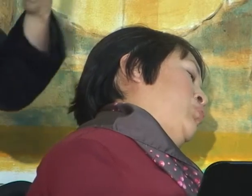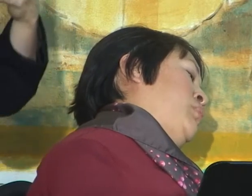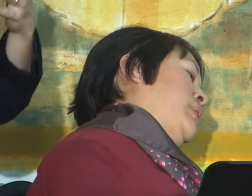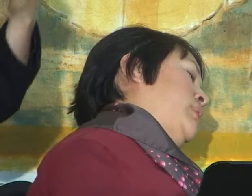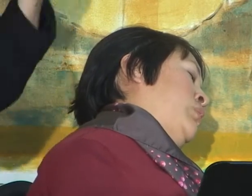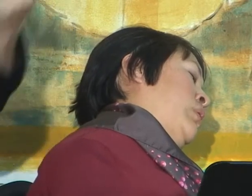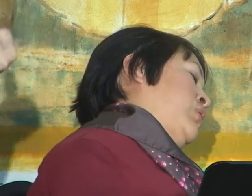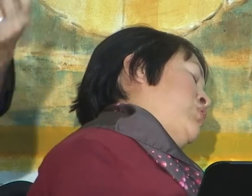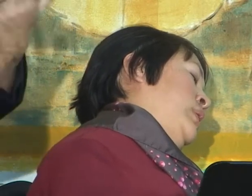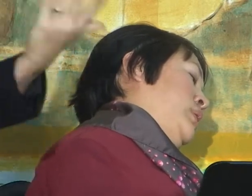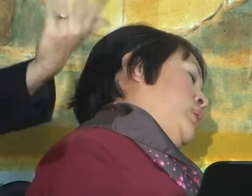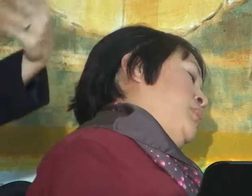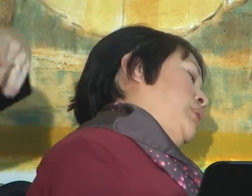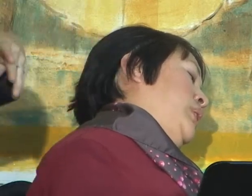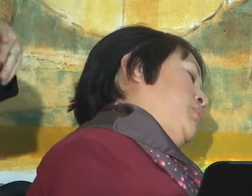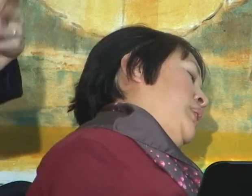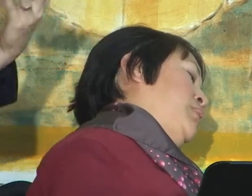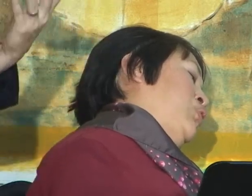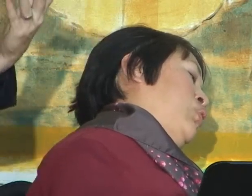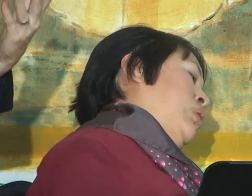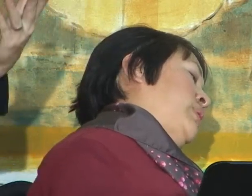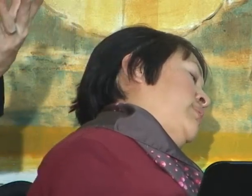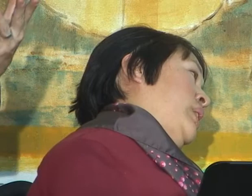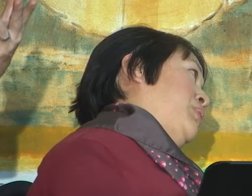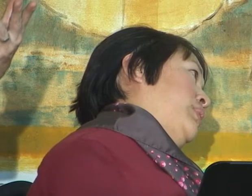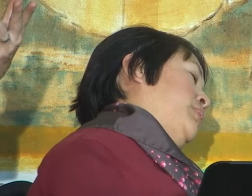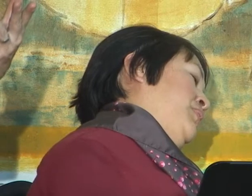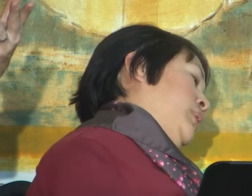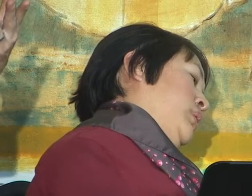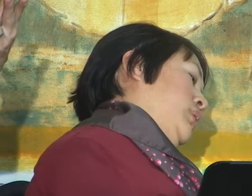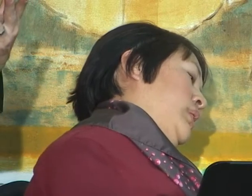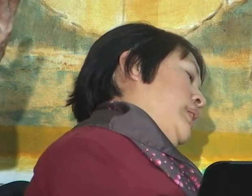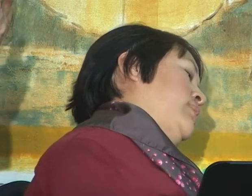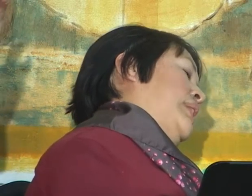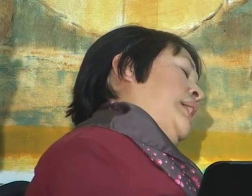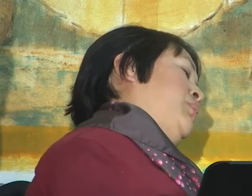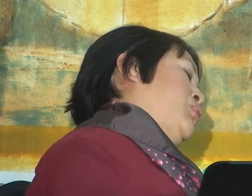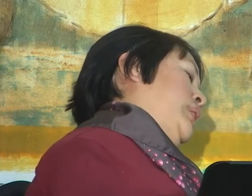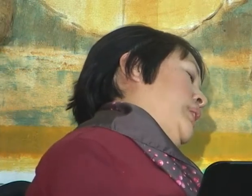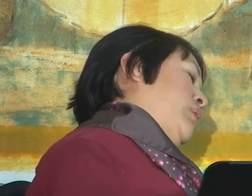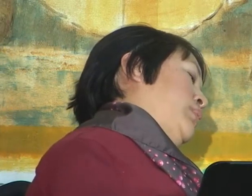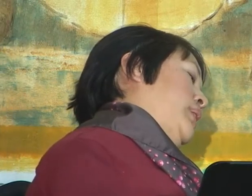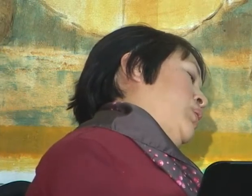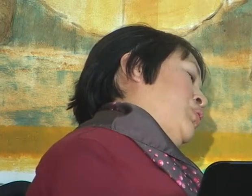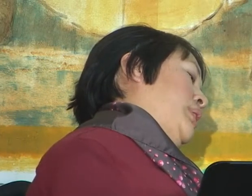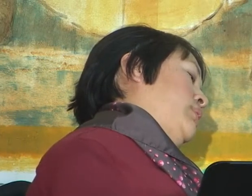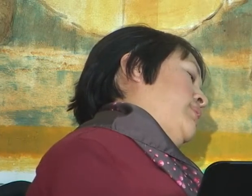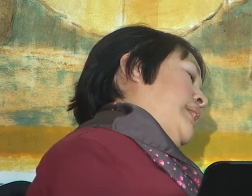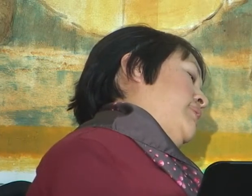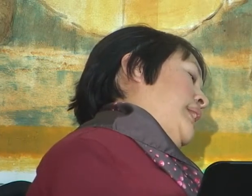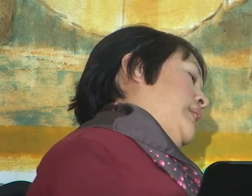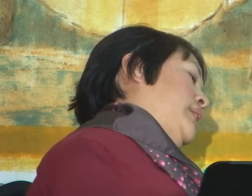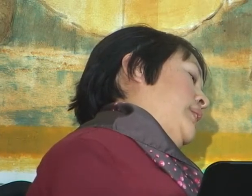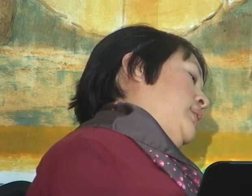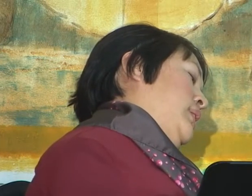we must acknowledge the community of people who are disabled. As Helen pointed out, according to Stats Canada,